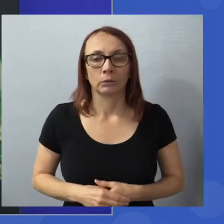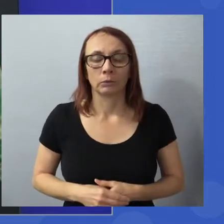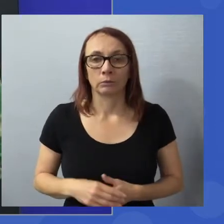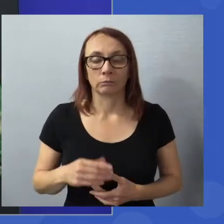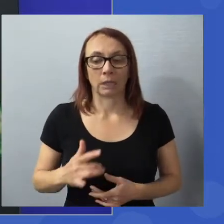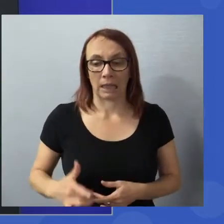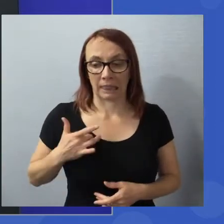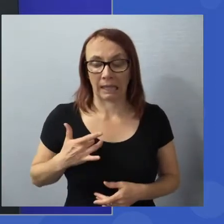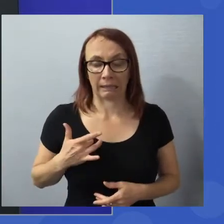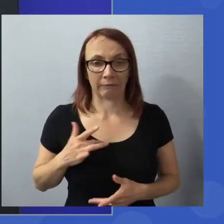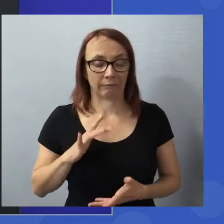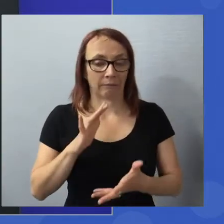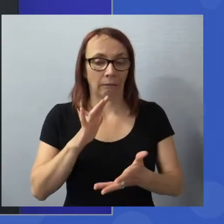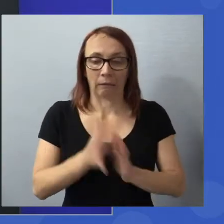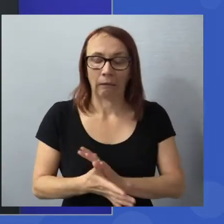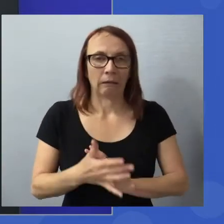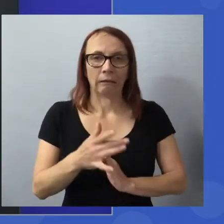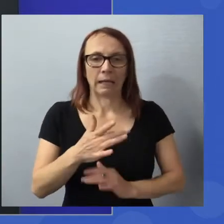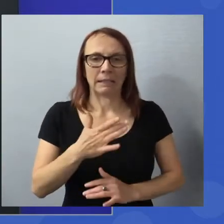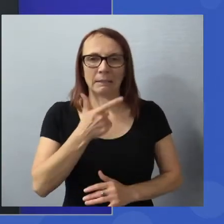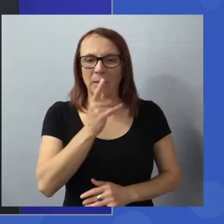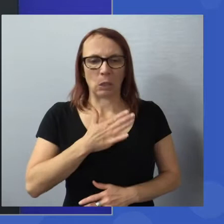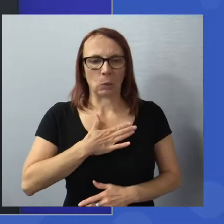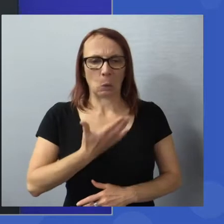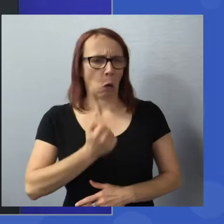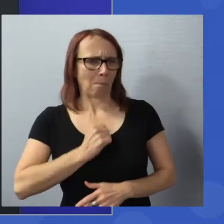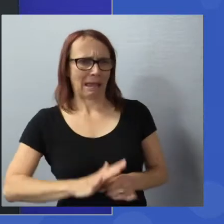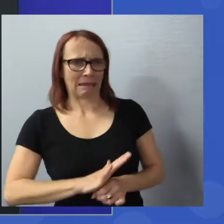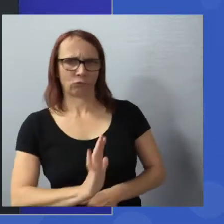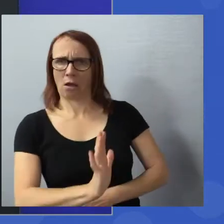know NIMBYism possibly a disruption to the offshore